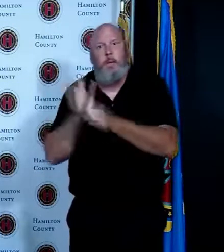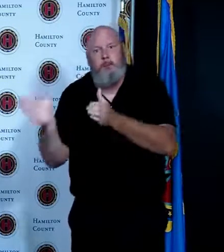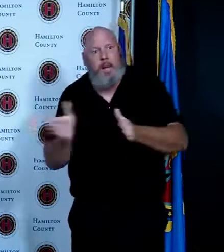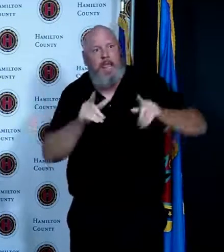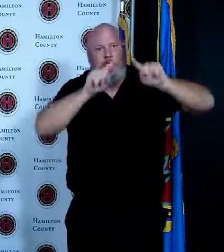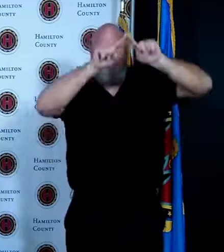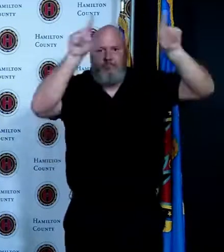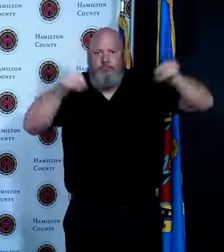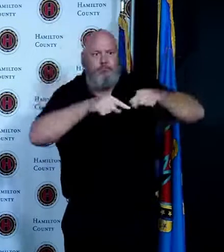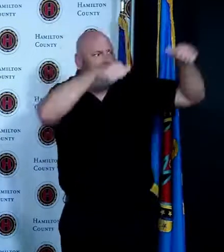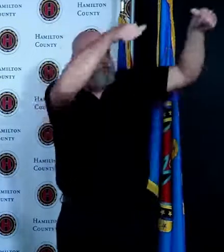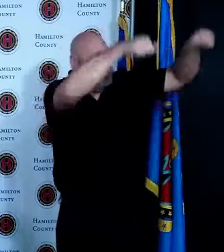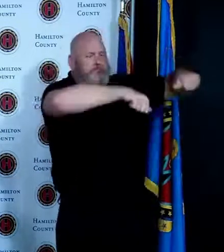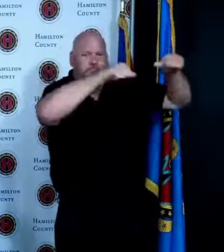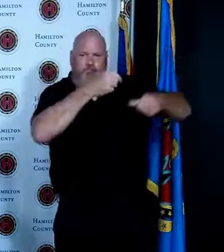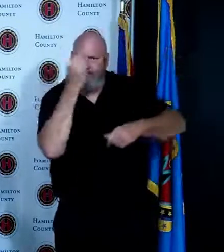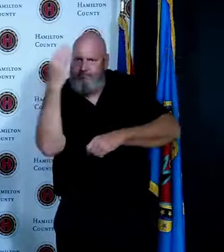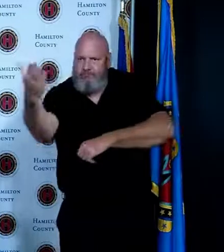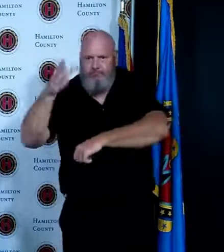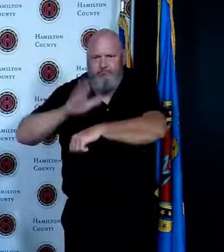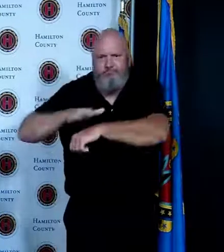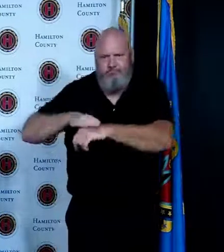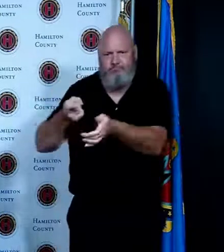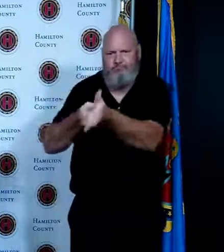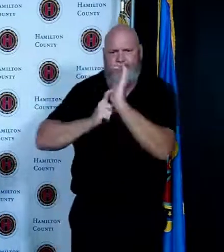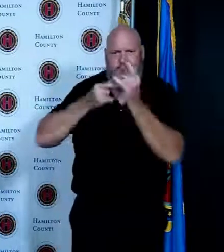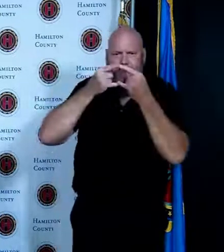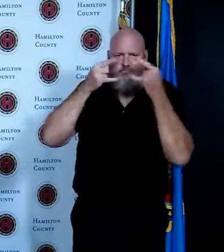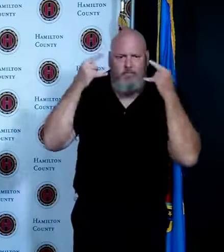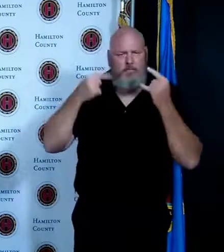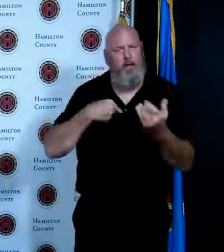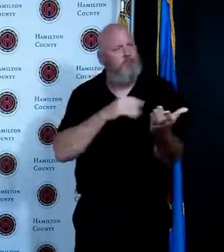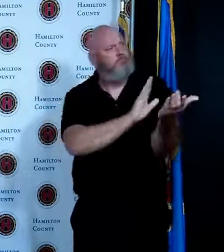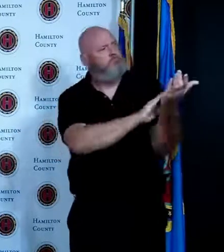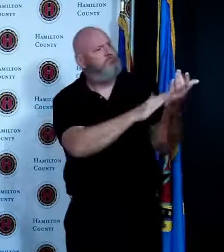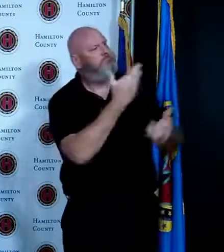business to put up to put on a mask and they plan to enforce it within their